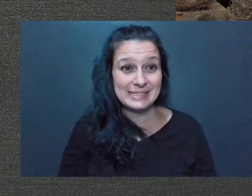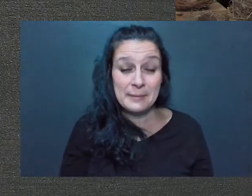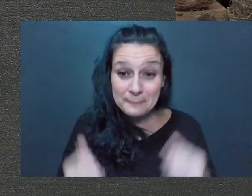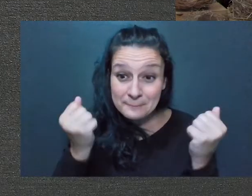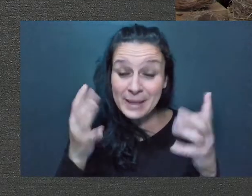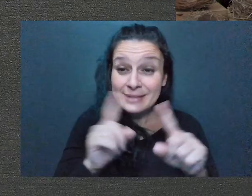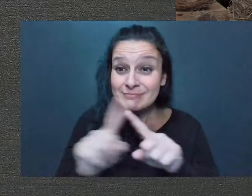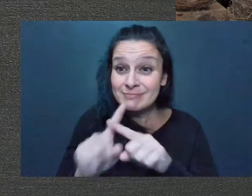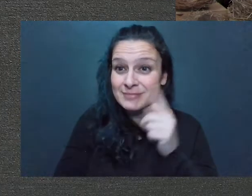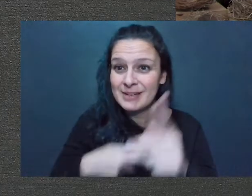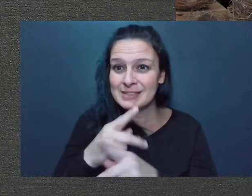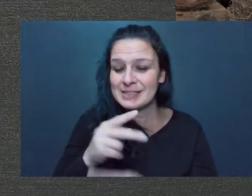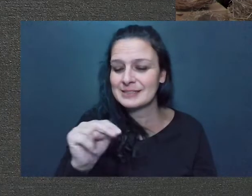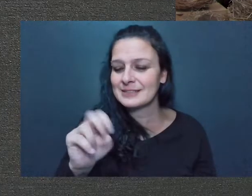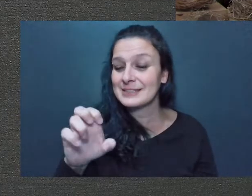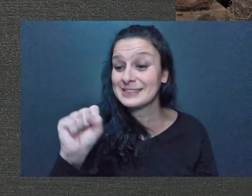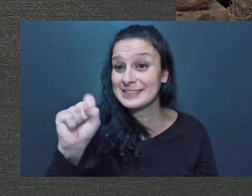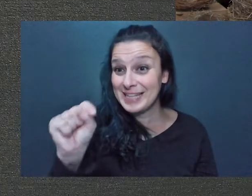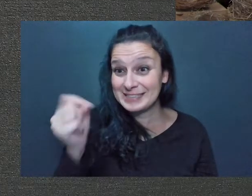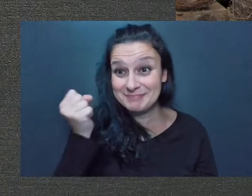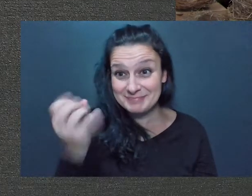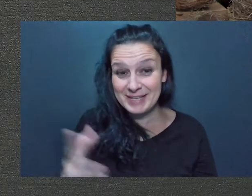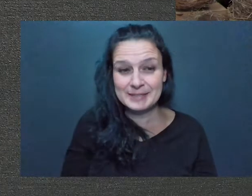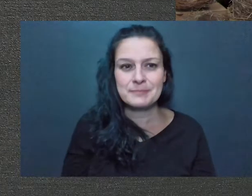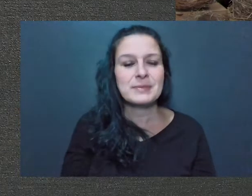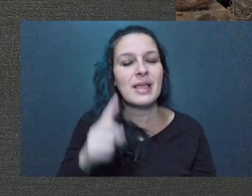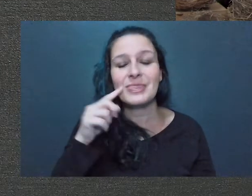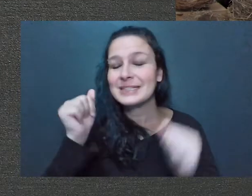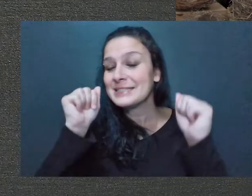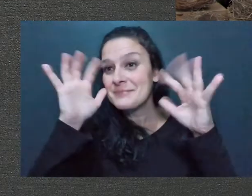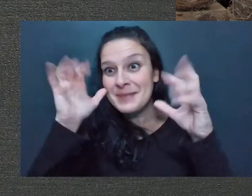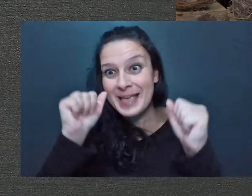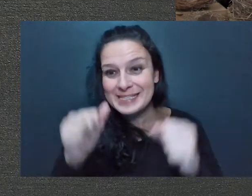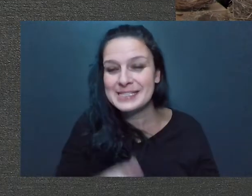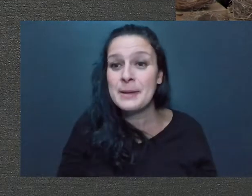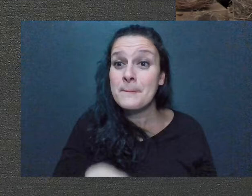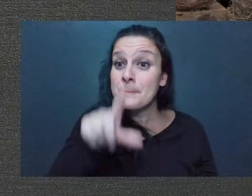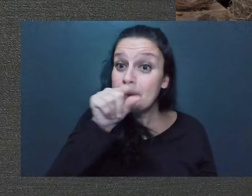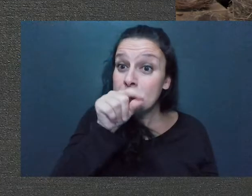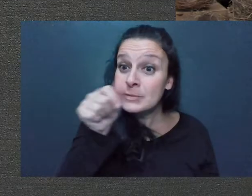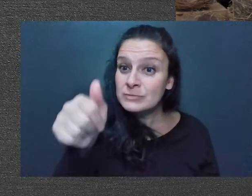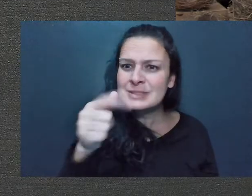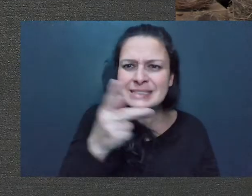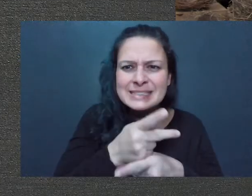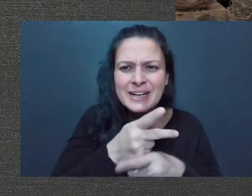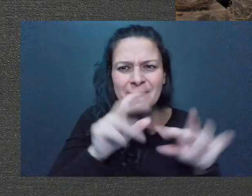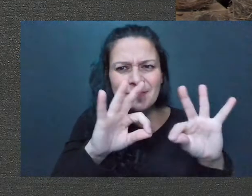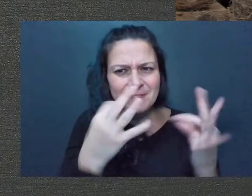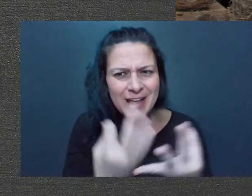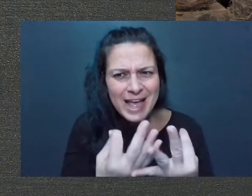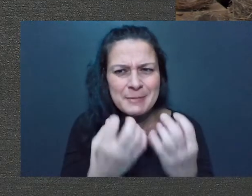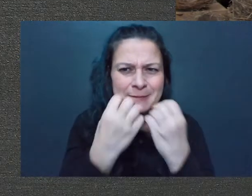There are so many different kinds and I just think it's amazing how birds take care of their families.